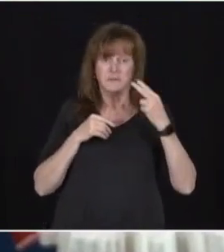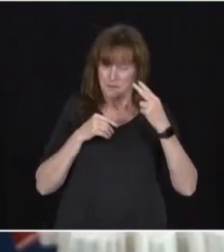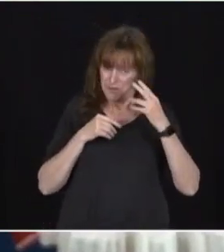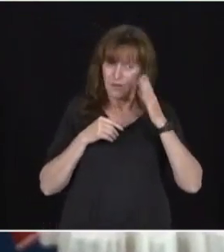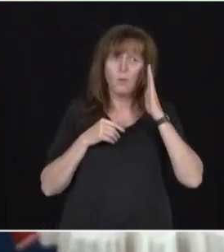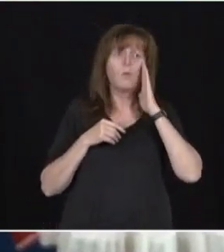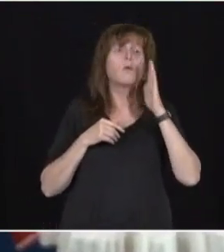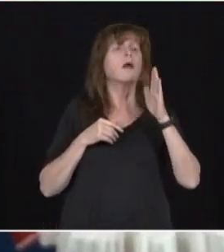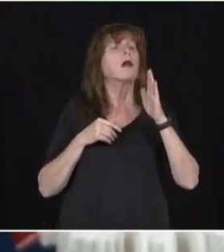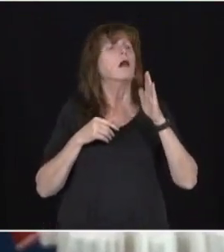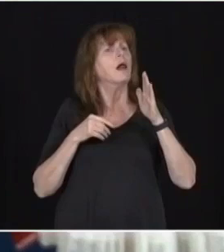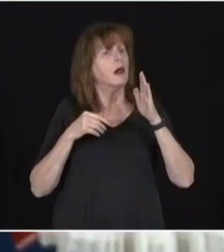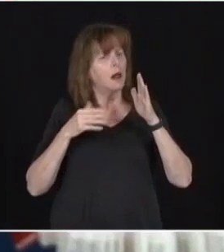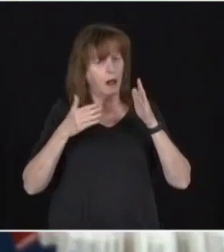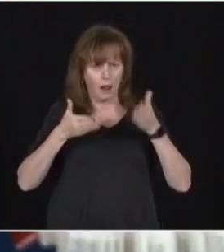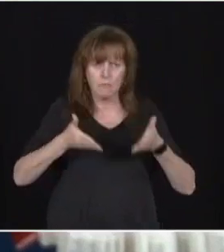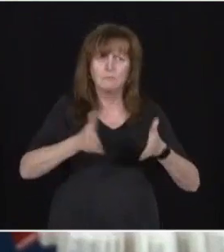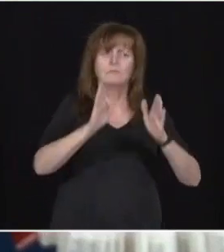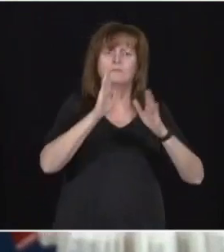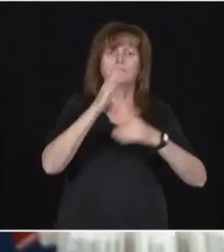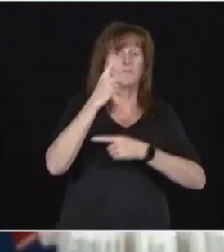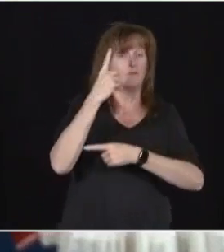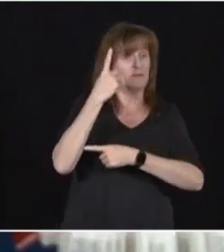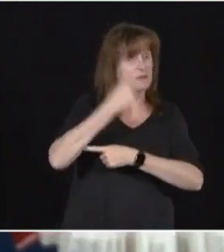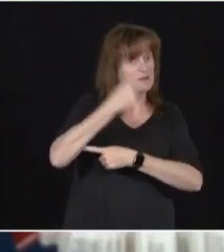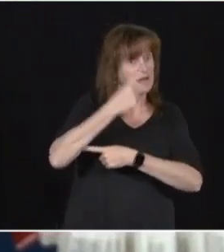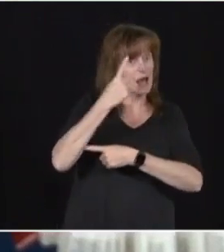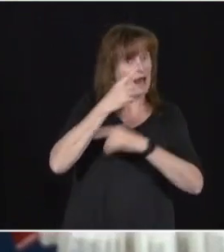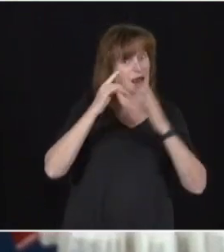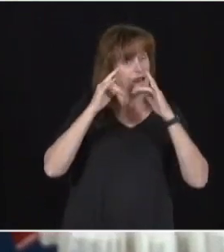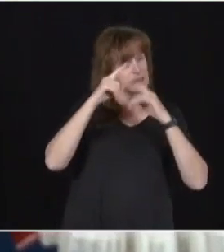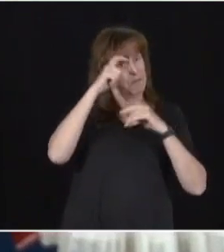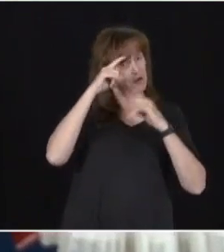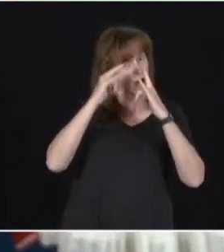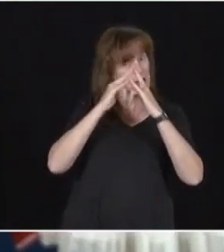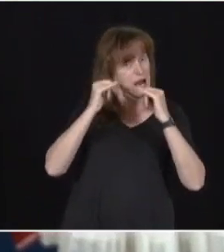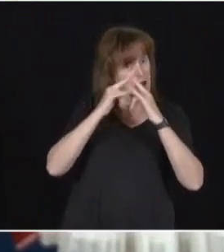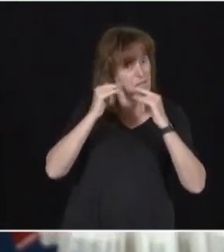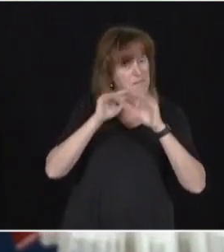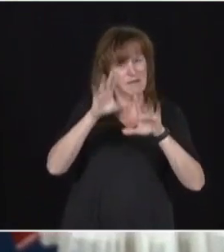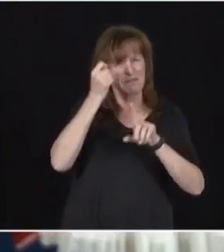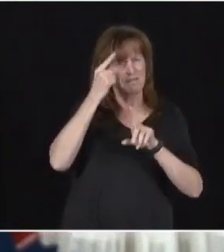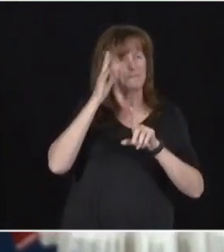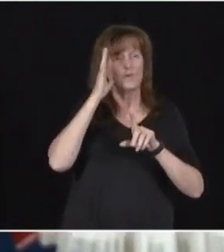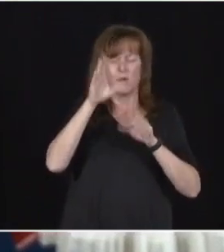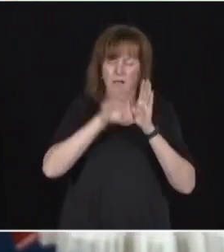indoor and outdoor activity and require new guidelines to ensure their safety.